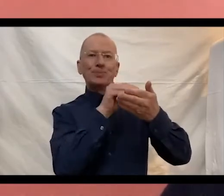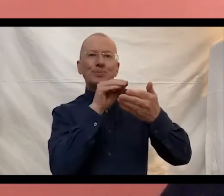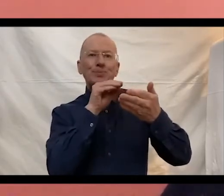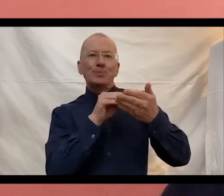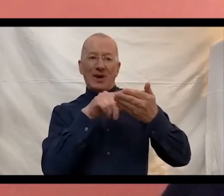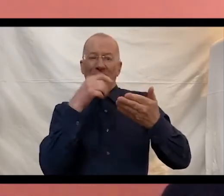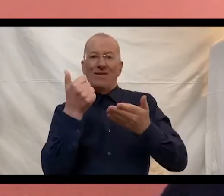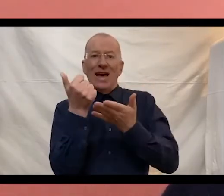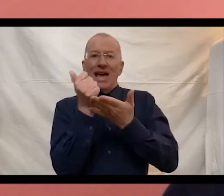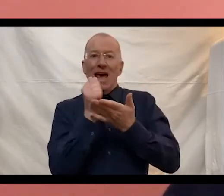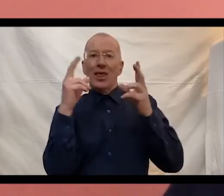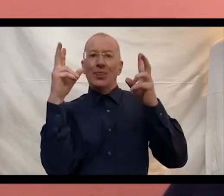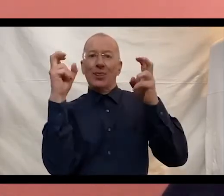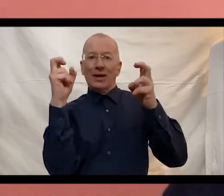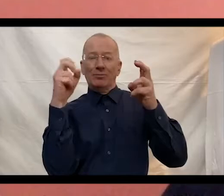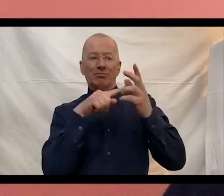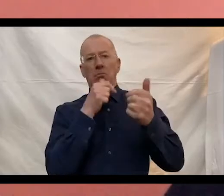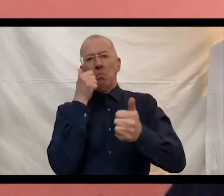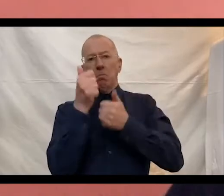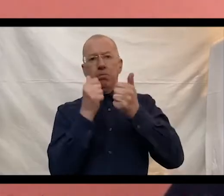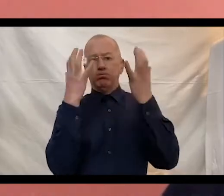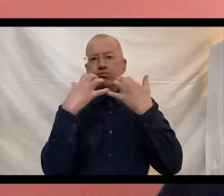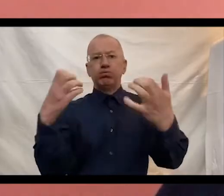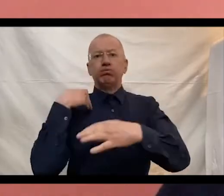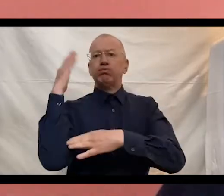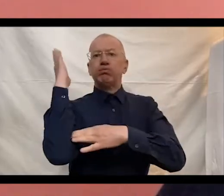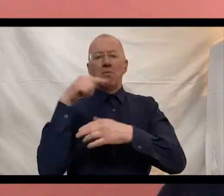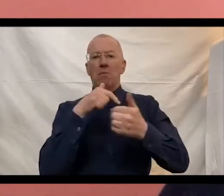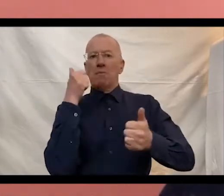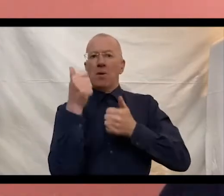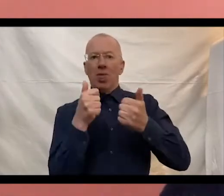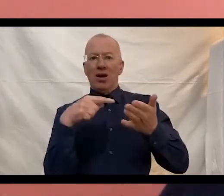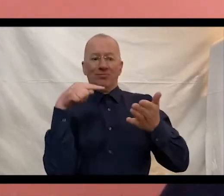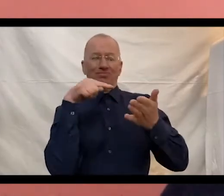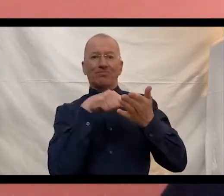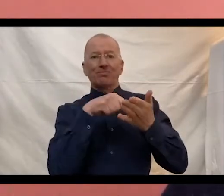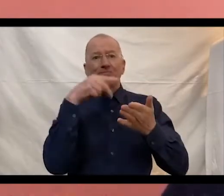that had a gay theme and the most successful one at readings